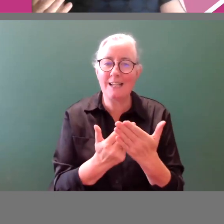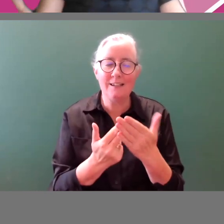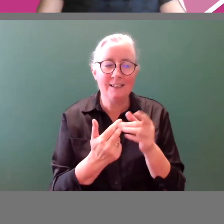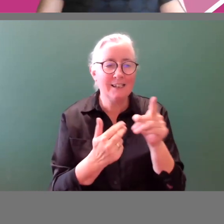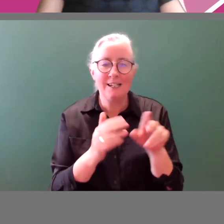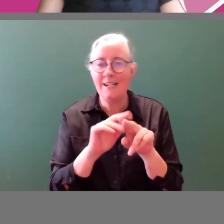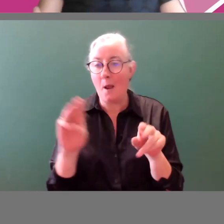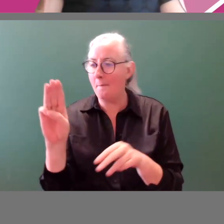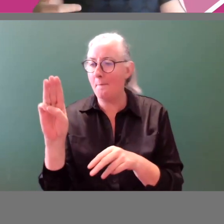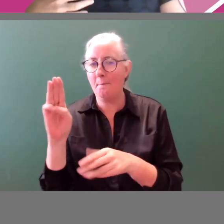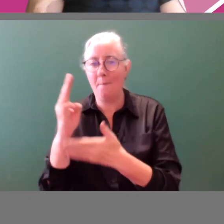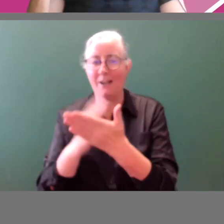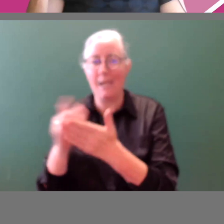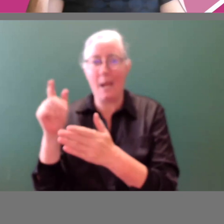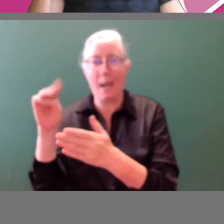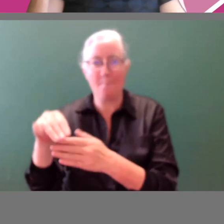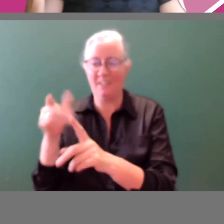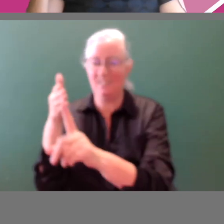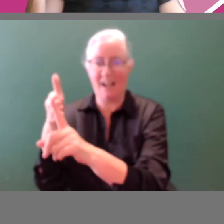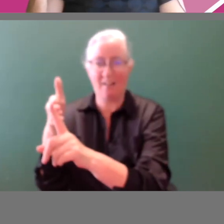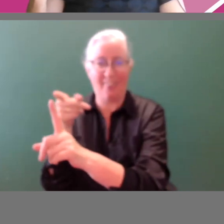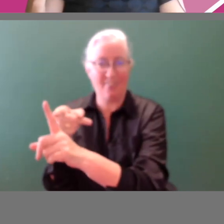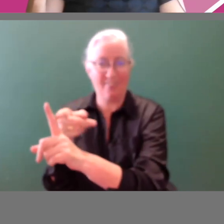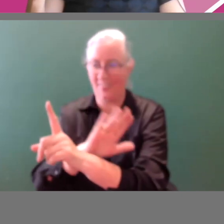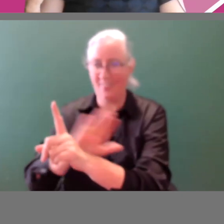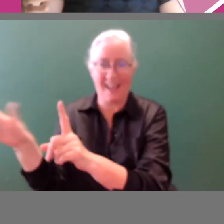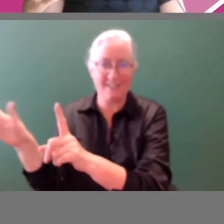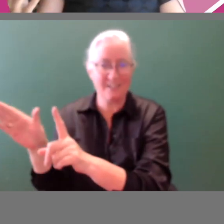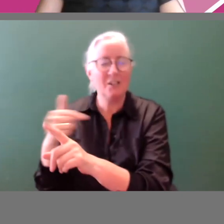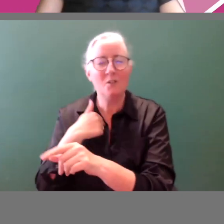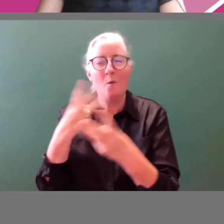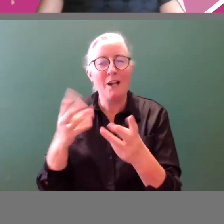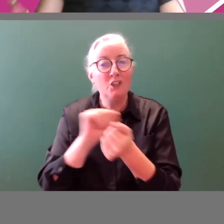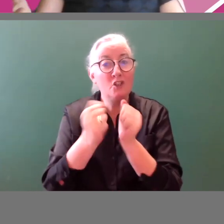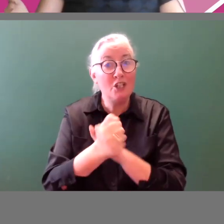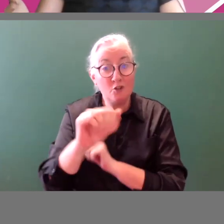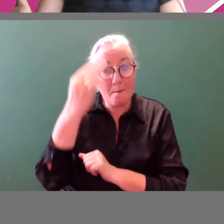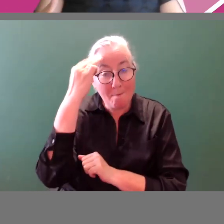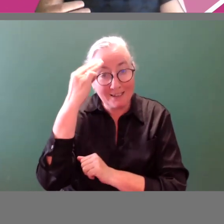as a target. So it's about having a certain mind set. If you aim for the minimum as a target you